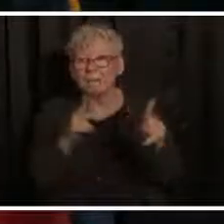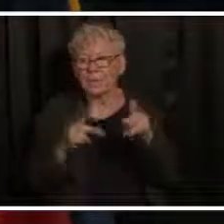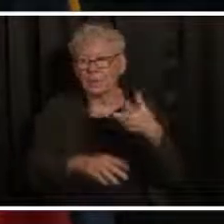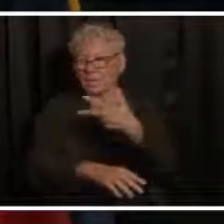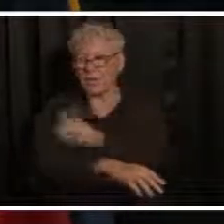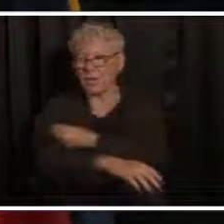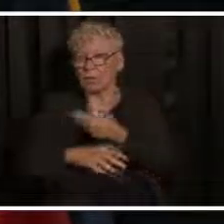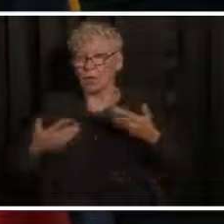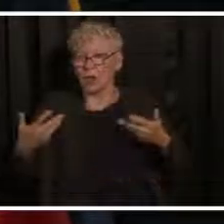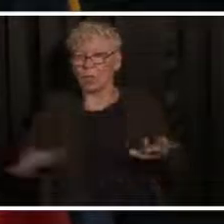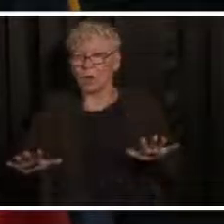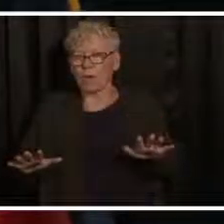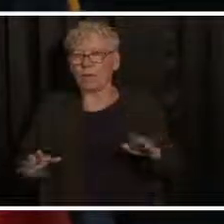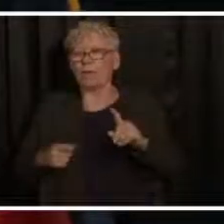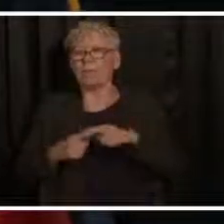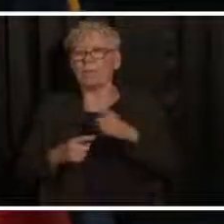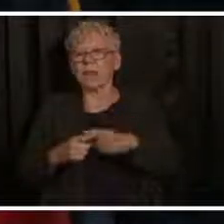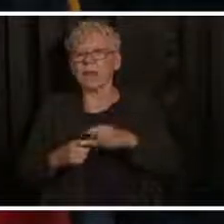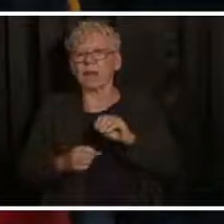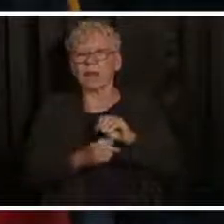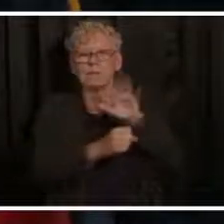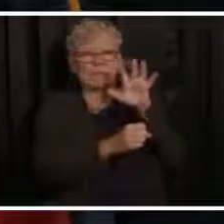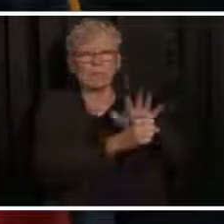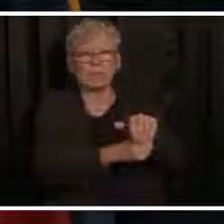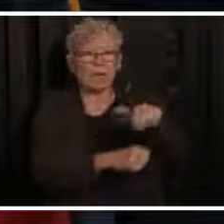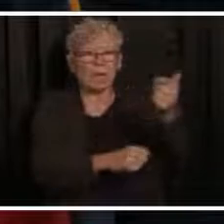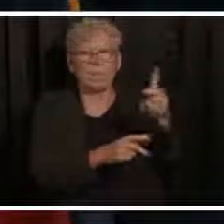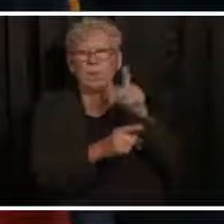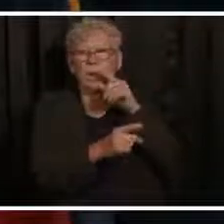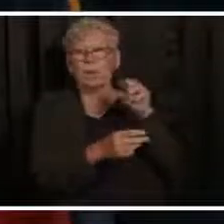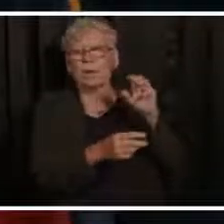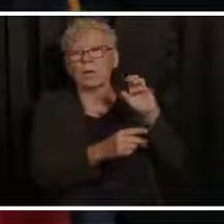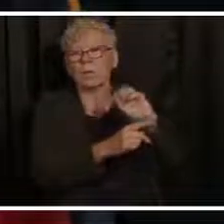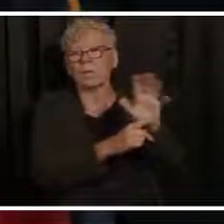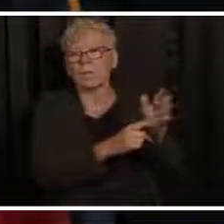coronavirus and test positive. It is is not a major health concern. It doesn't mean that nobody ever will be